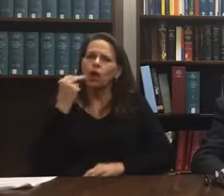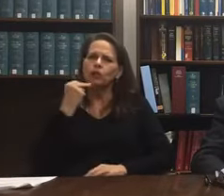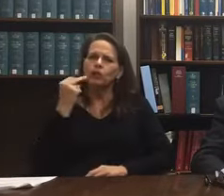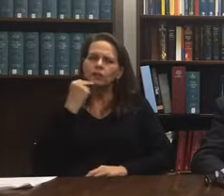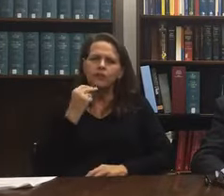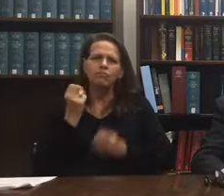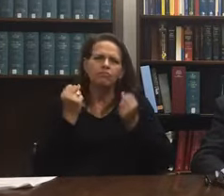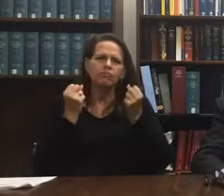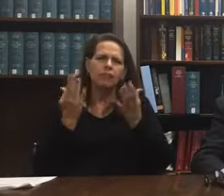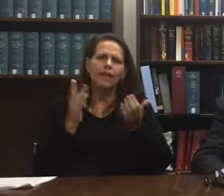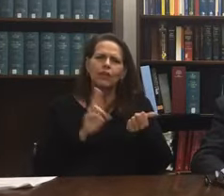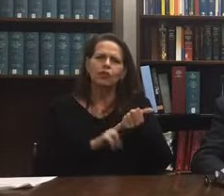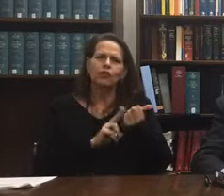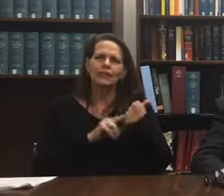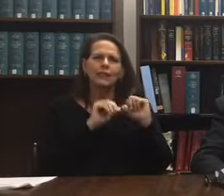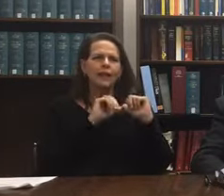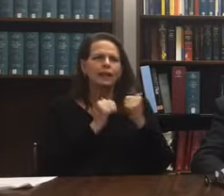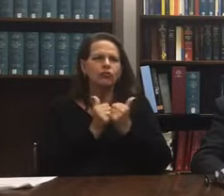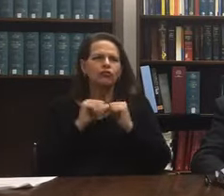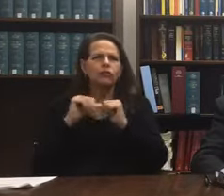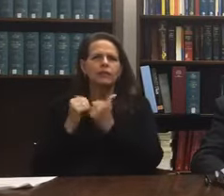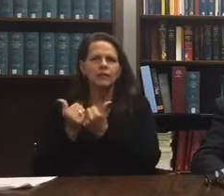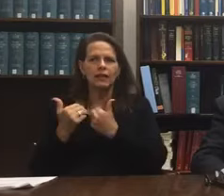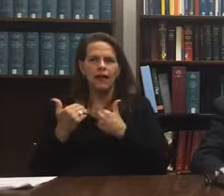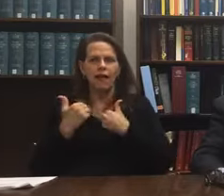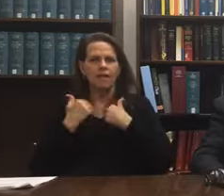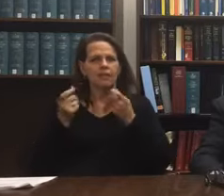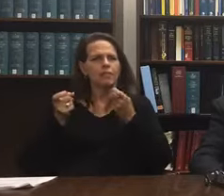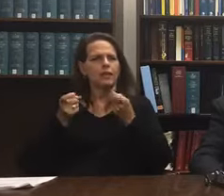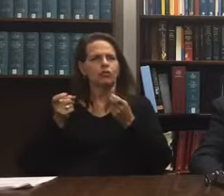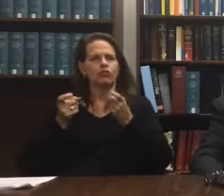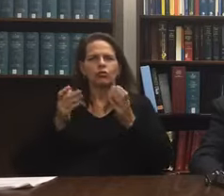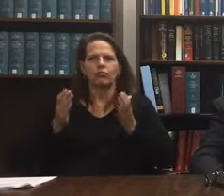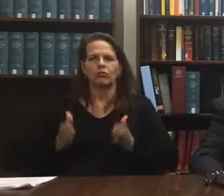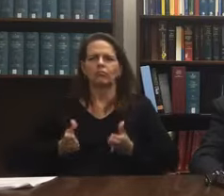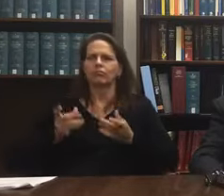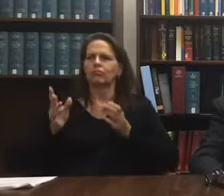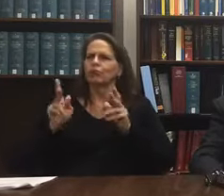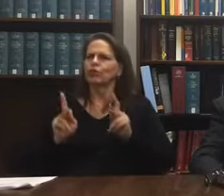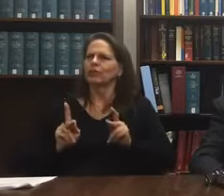Nursing agencies have a managerial person who has experience with fair